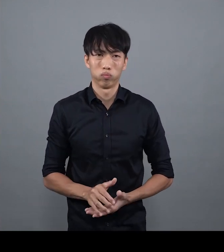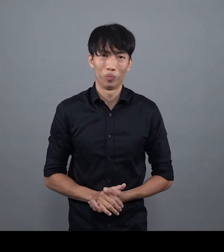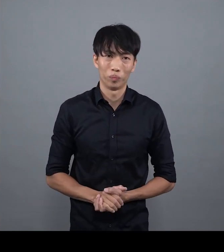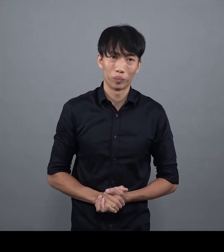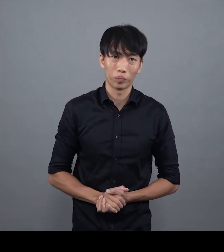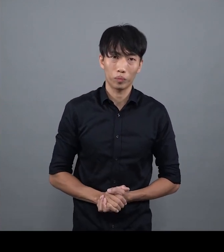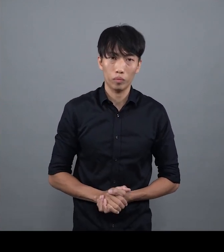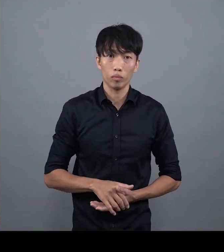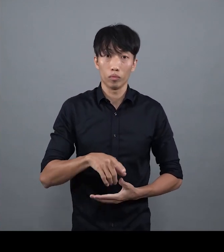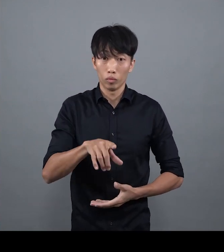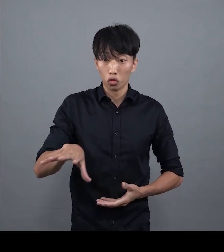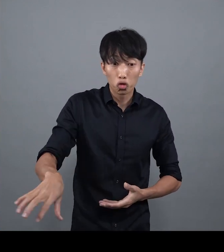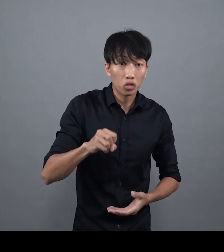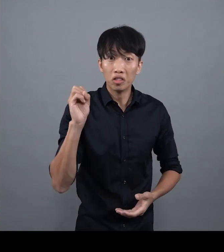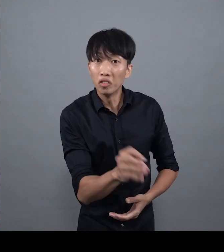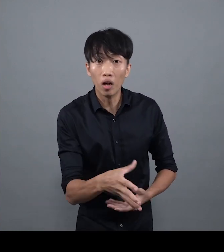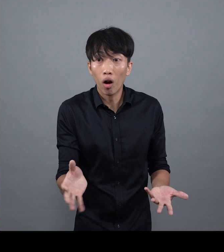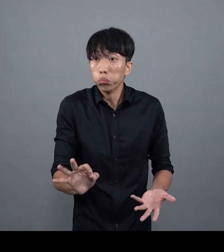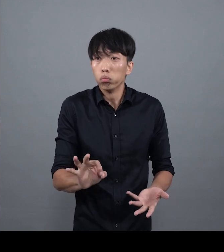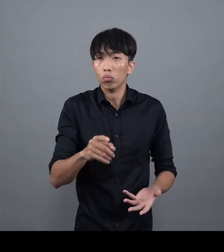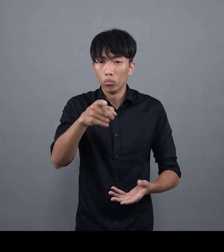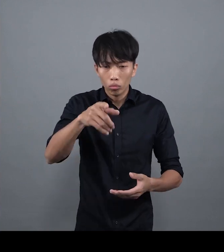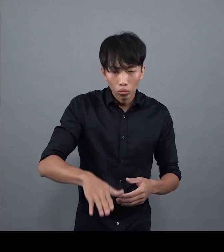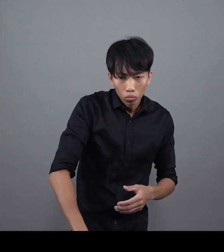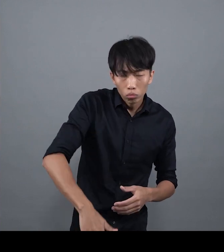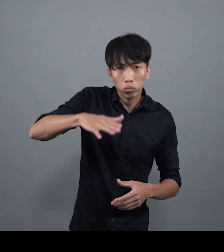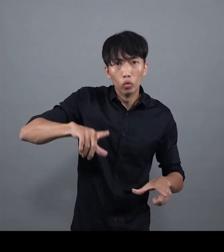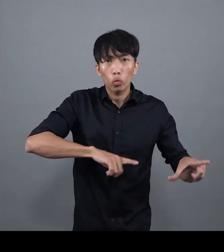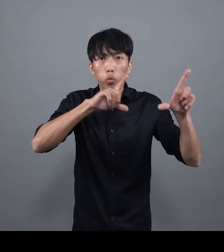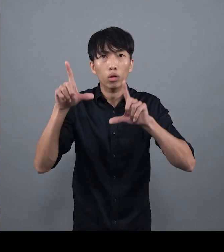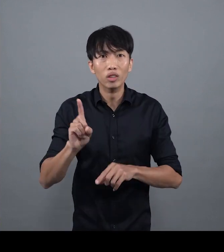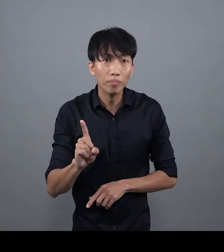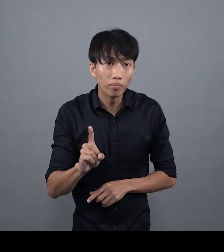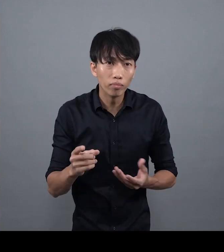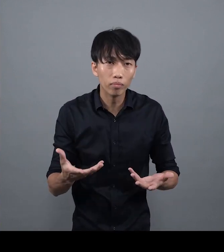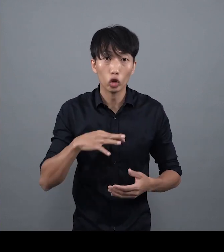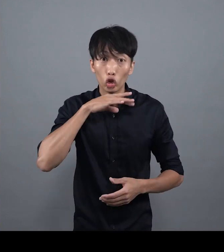If you don’t give or take what’s the point of life? If you give up something